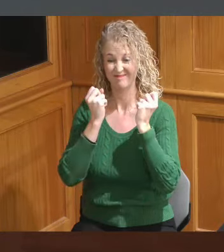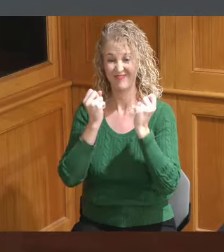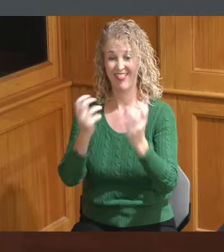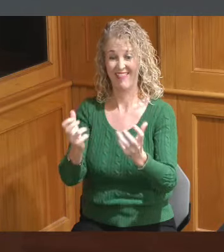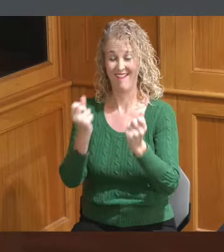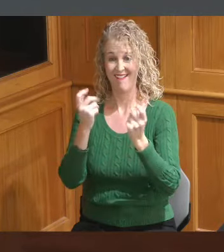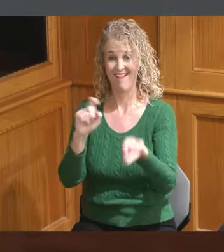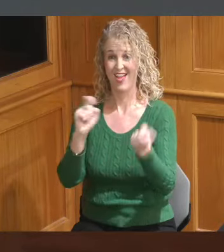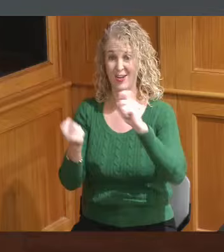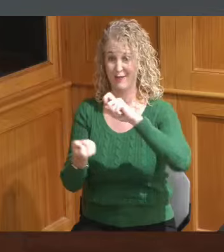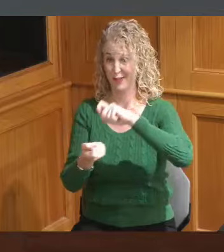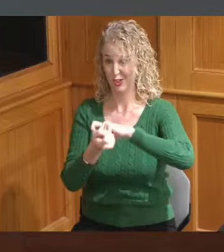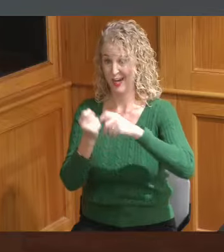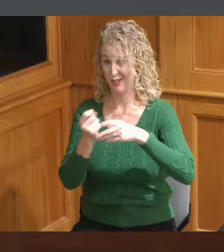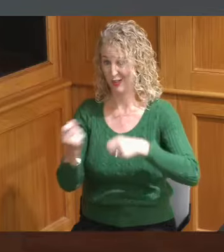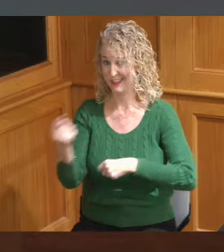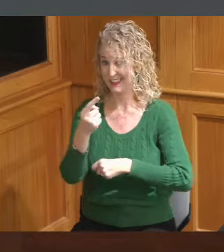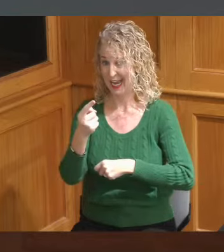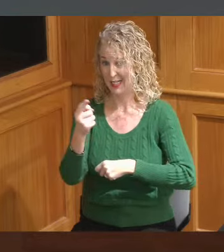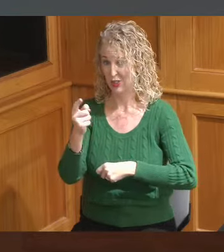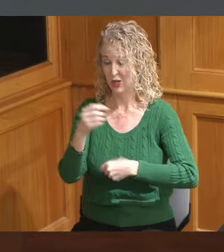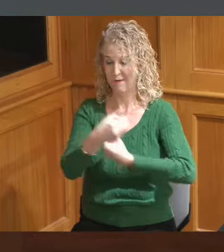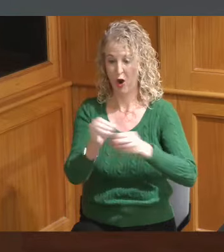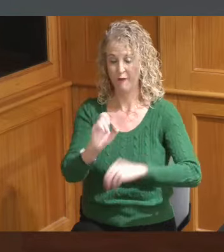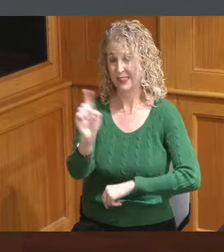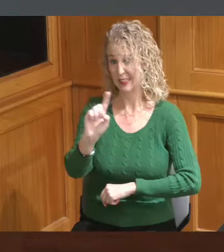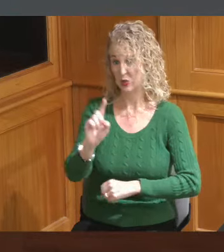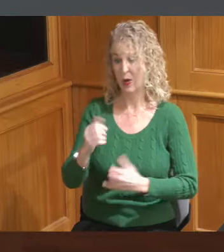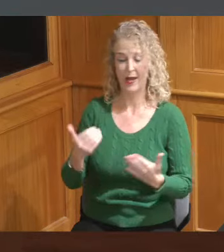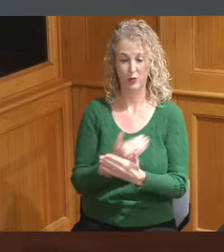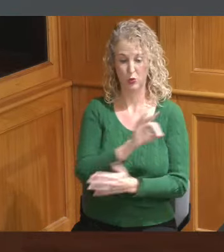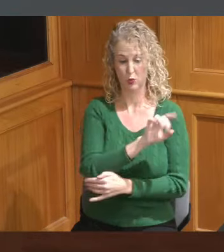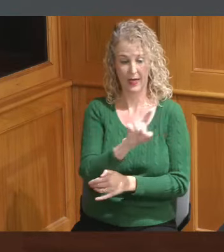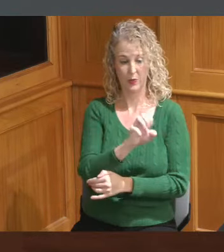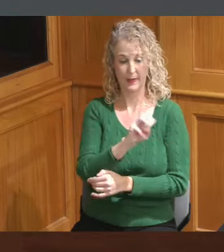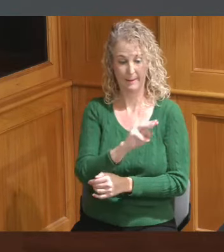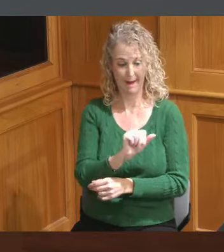year in terms of where people are. So we've got a new 911 EMA facility. we're going to have a lot